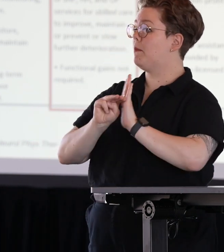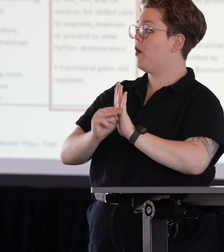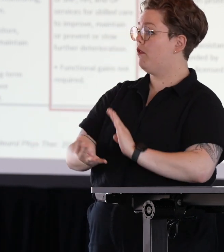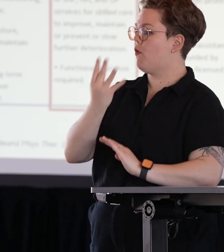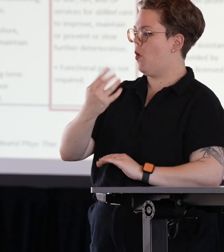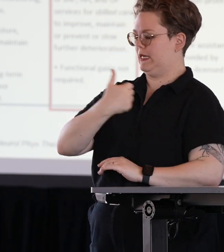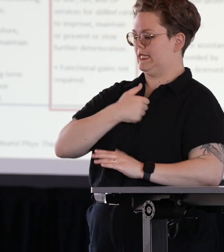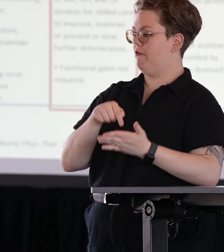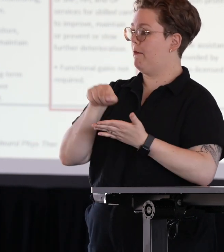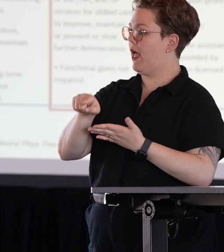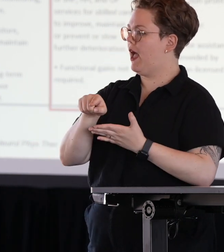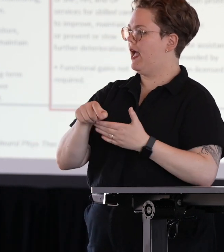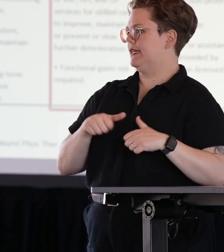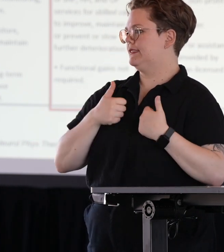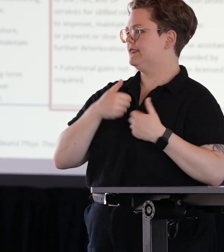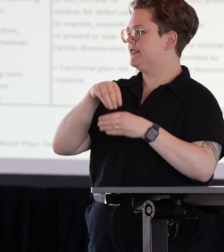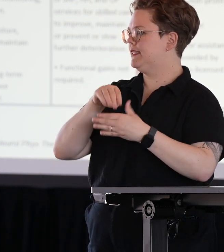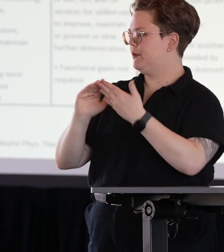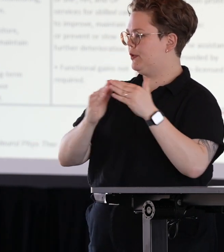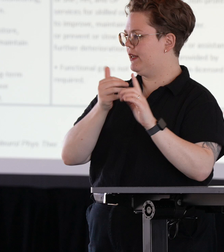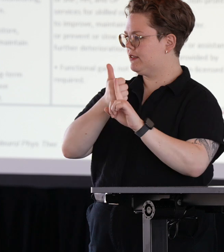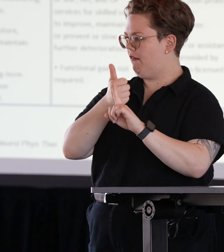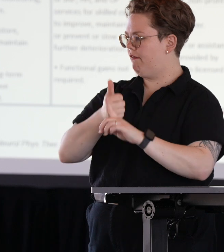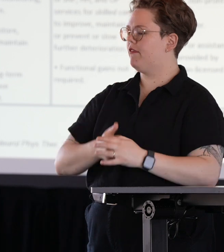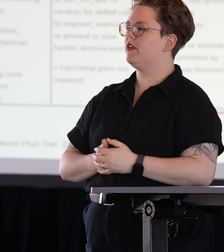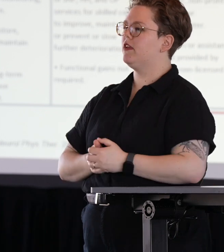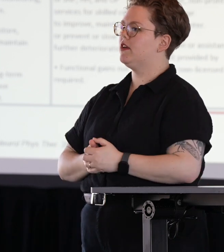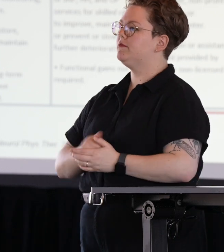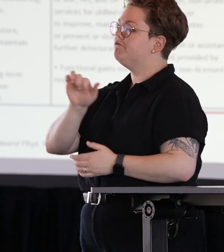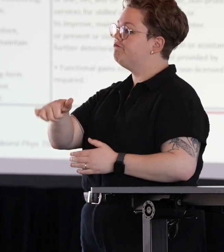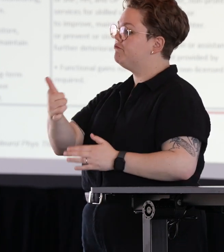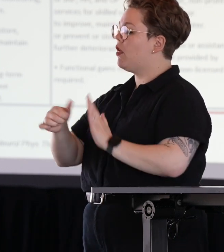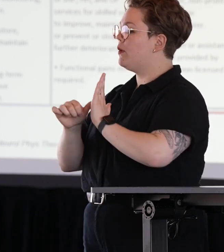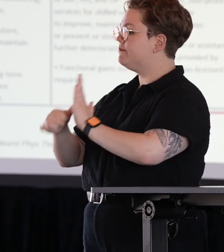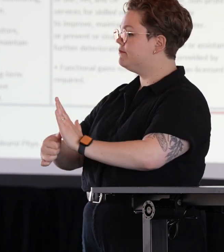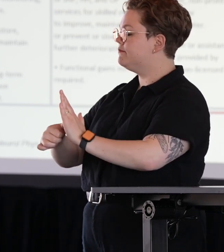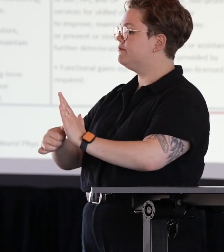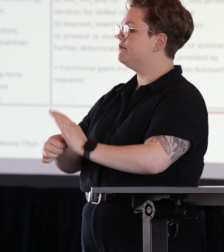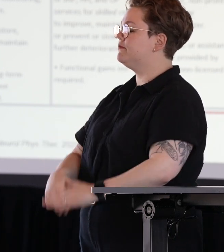model that exists in the community. The other thing that I want to emphasize about the models, model one, that